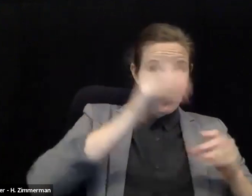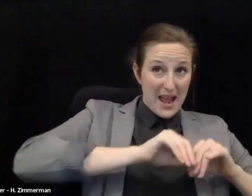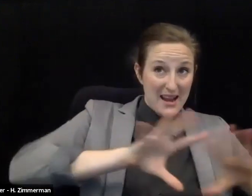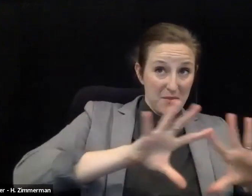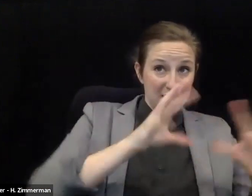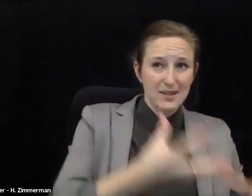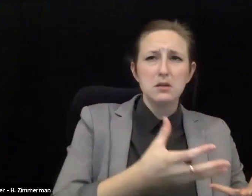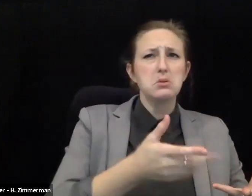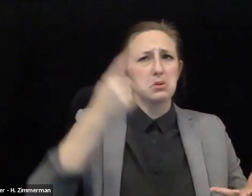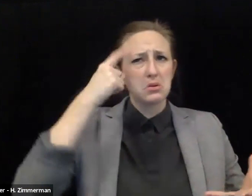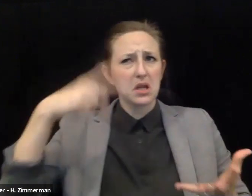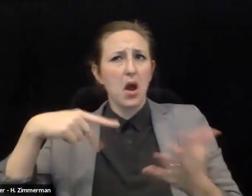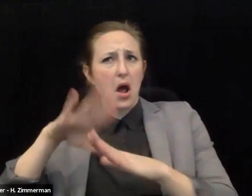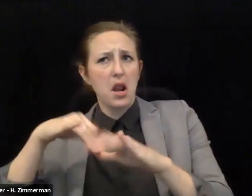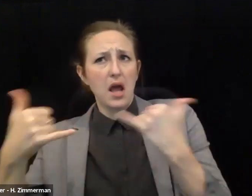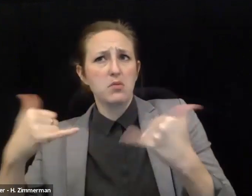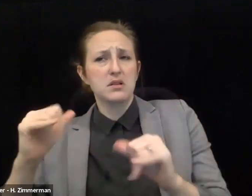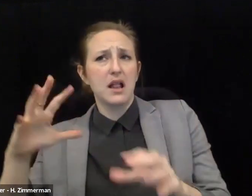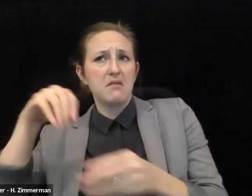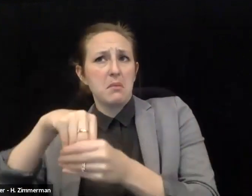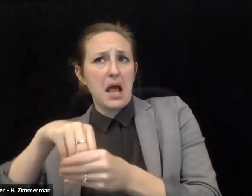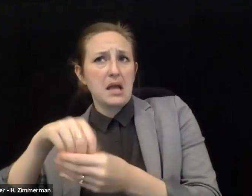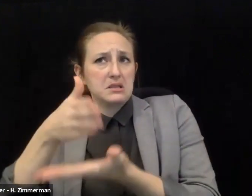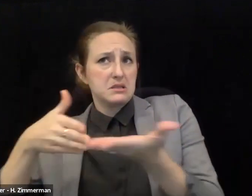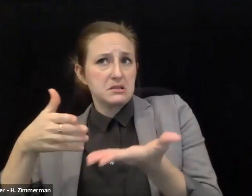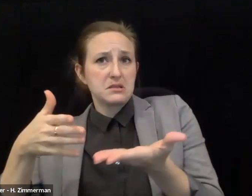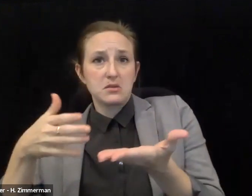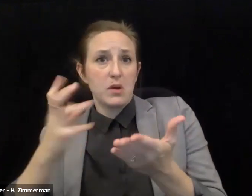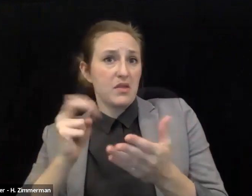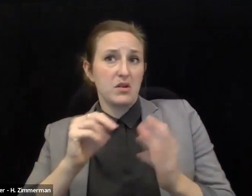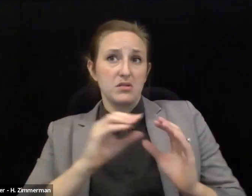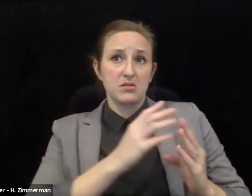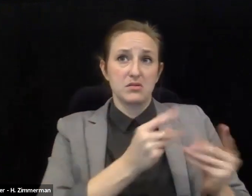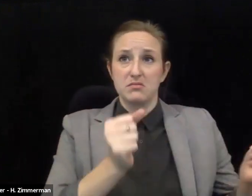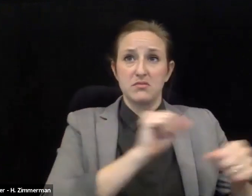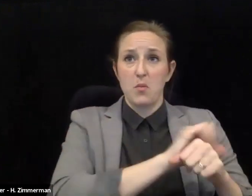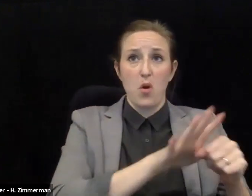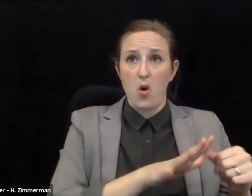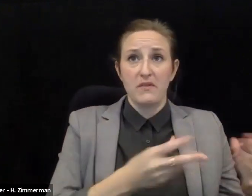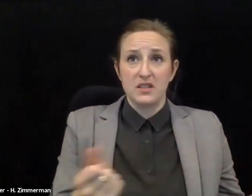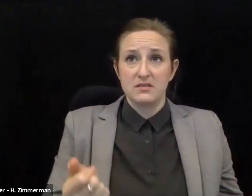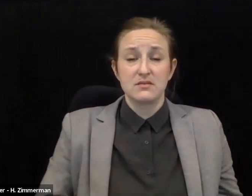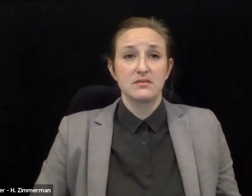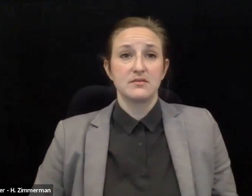have a place when there's no more coronavirus?